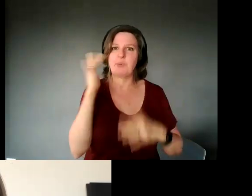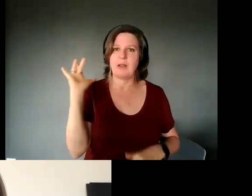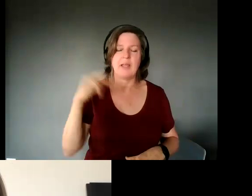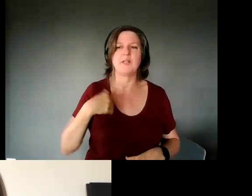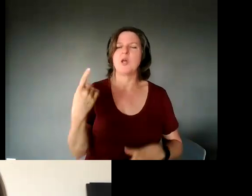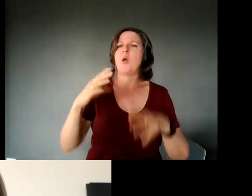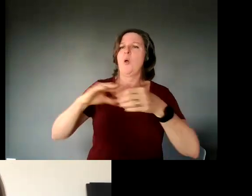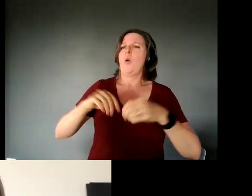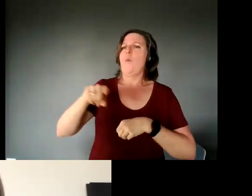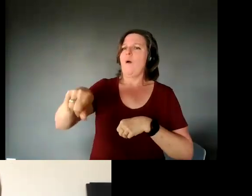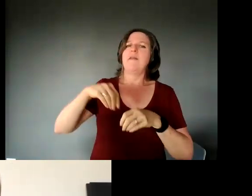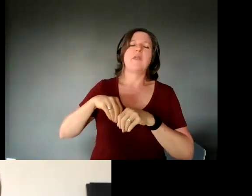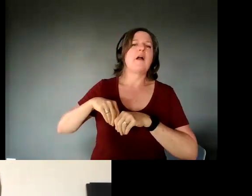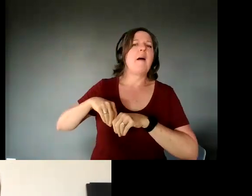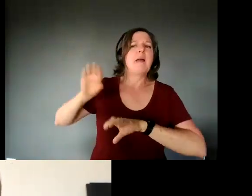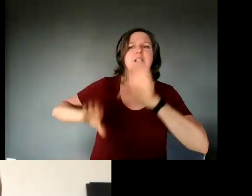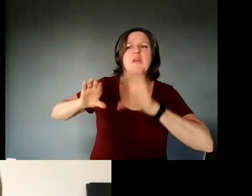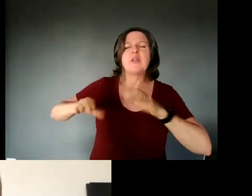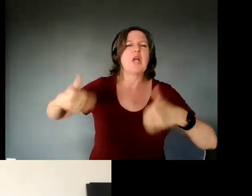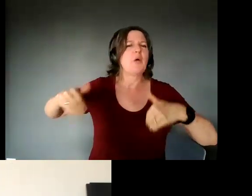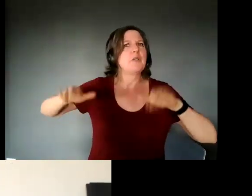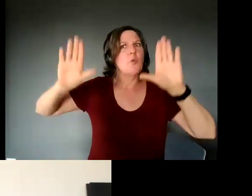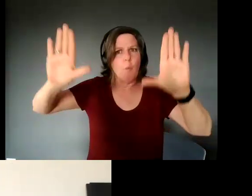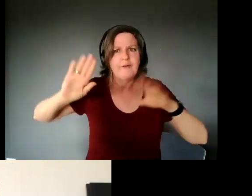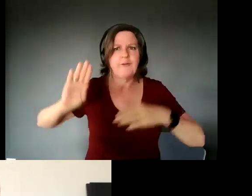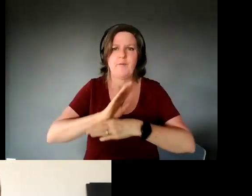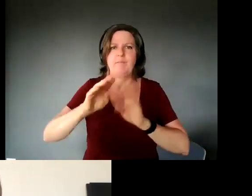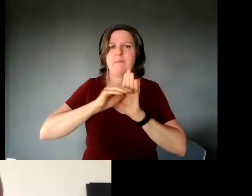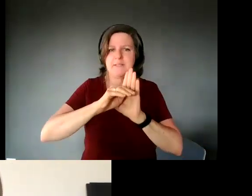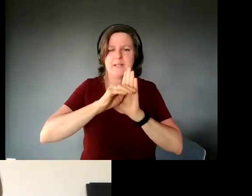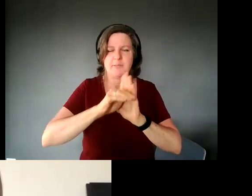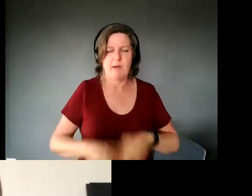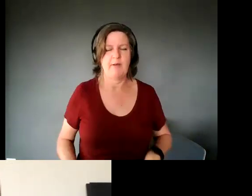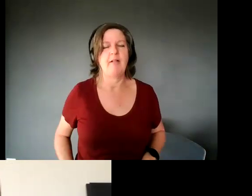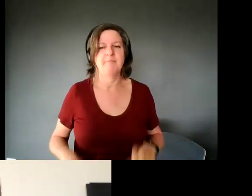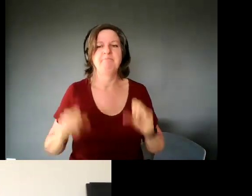chat is what a wonderful business model. Okay. I'm going to go back through.